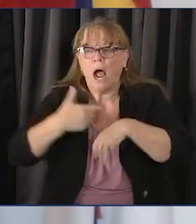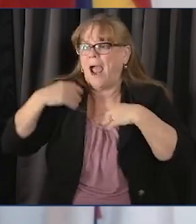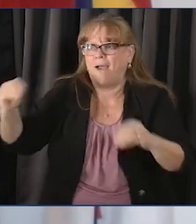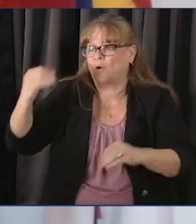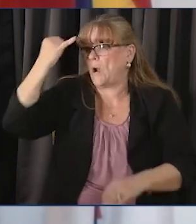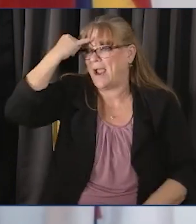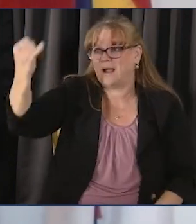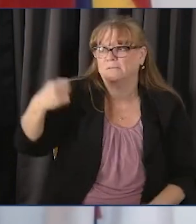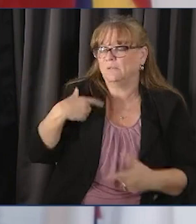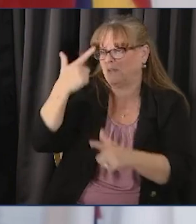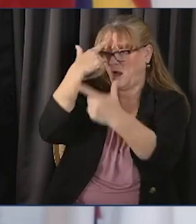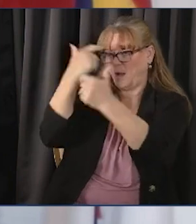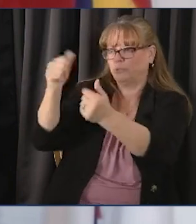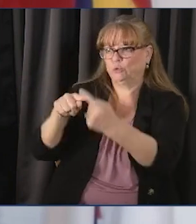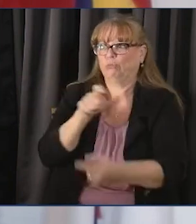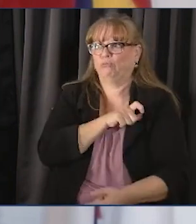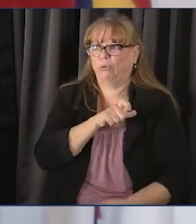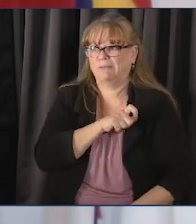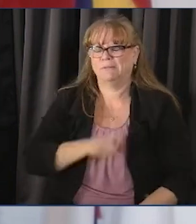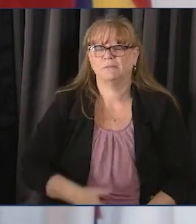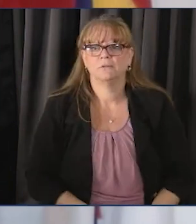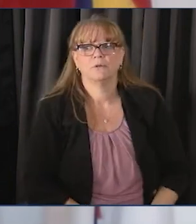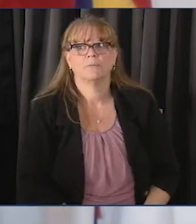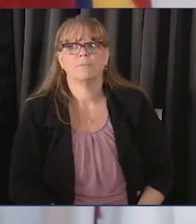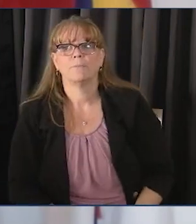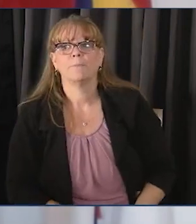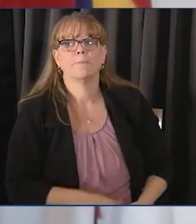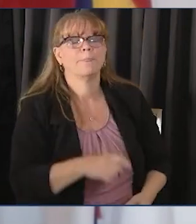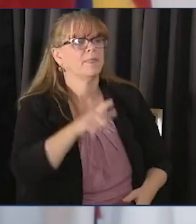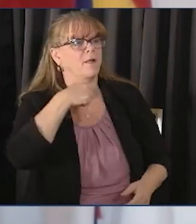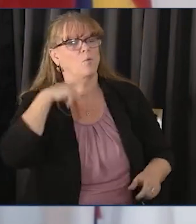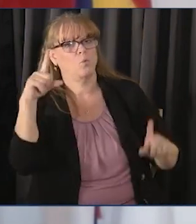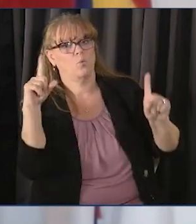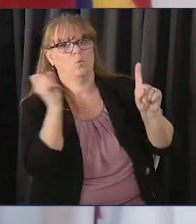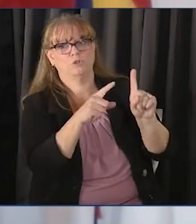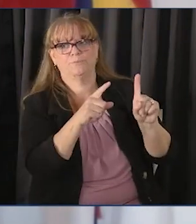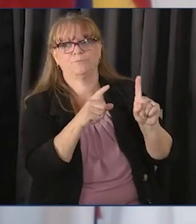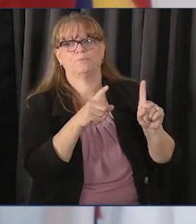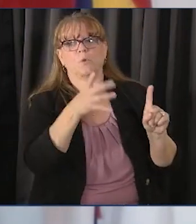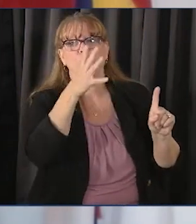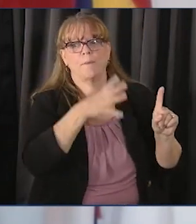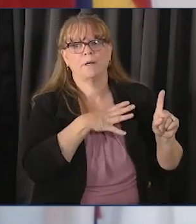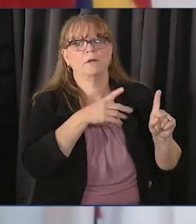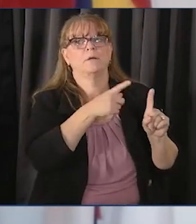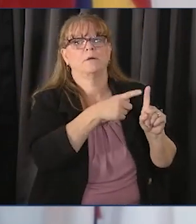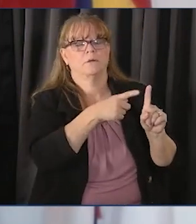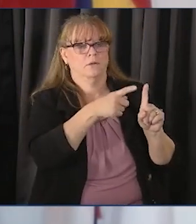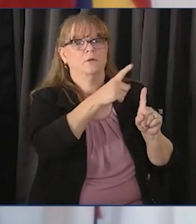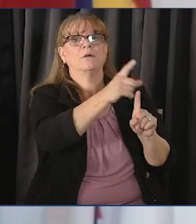General nishio de la conferencia de tambien con permiso de los esfuerzos para Surah Surah